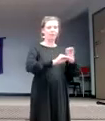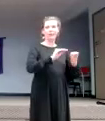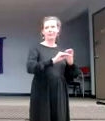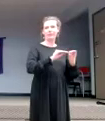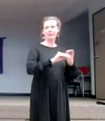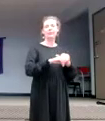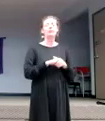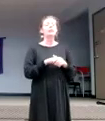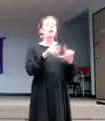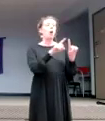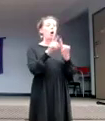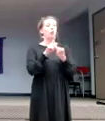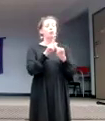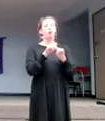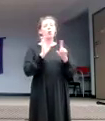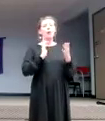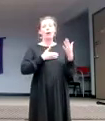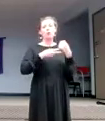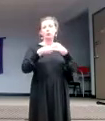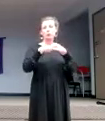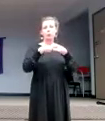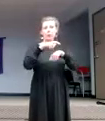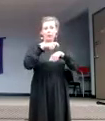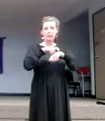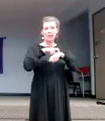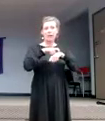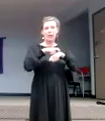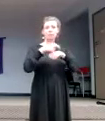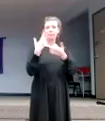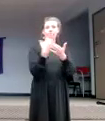And in addition, we are also maximizing our storage time in the actual containment vessel